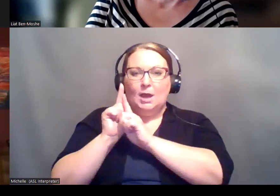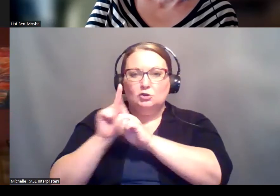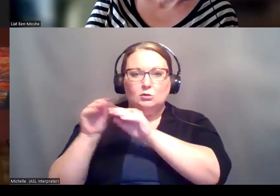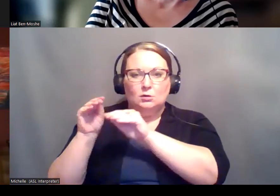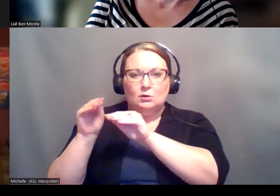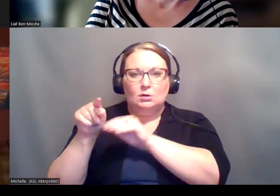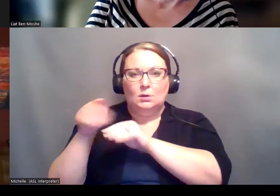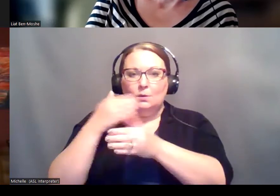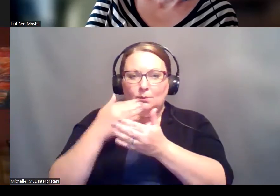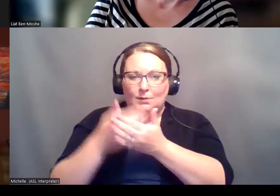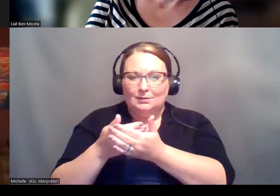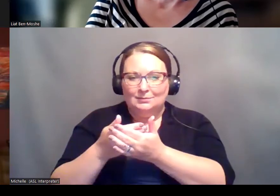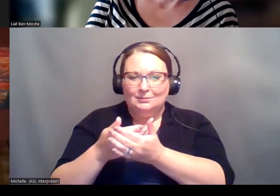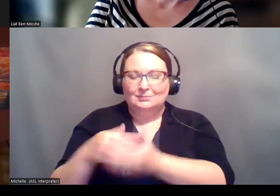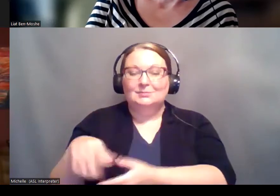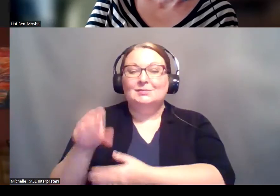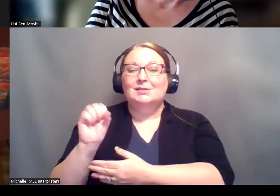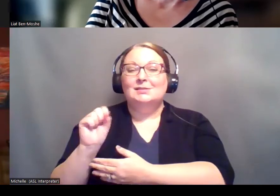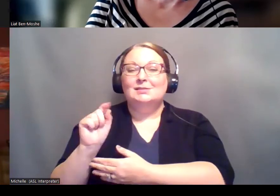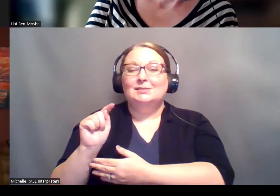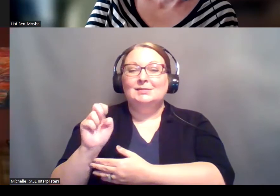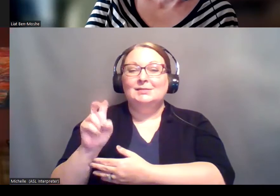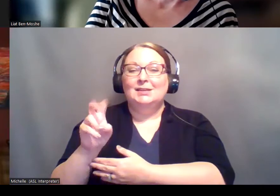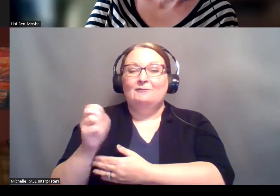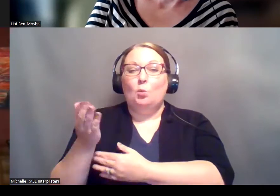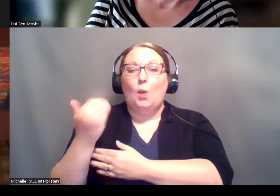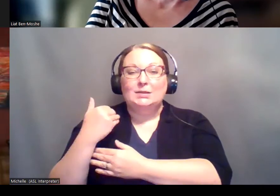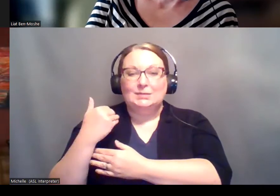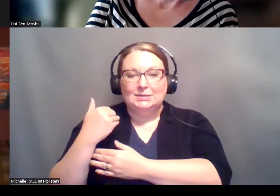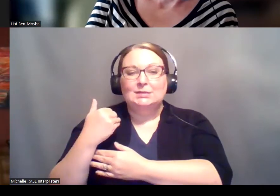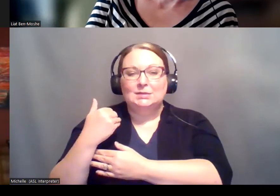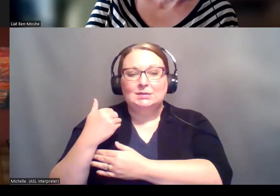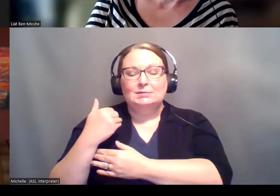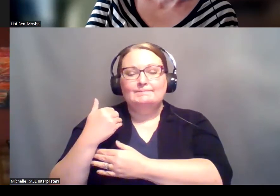And Steve was a dear colleague and friend of mine,